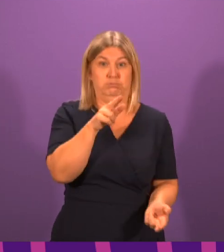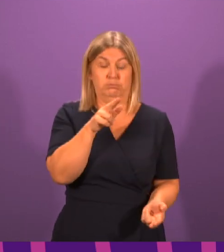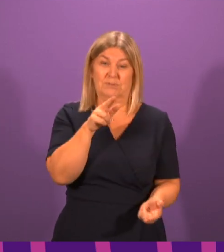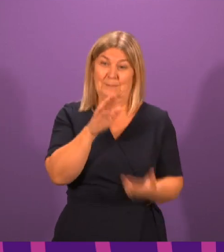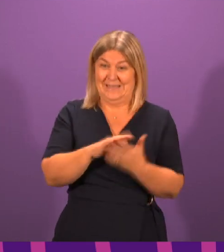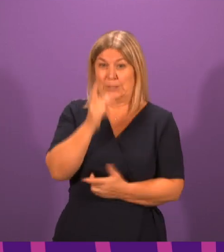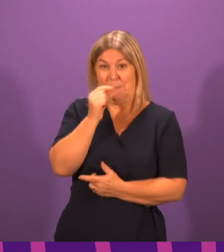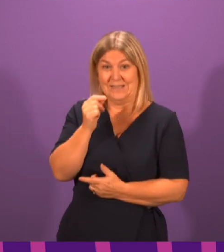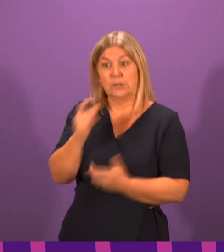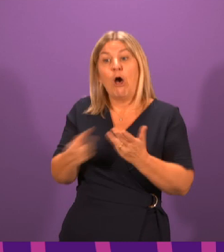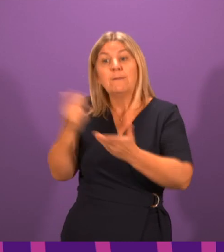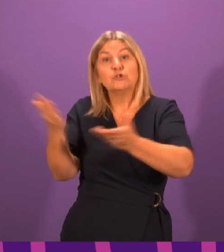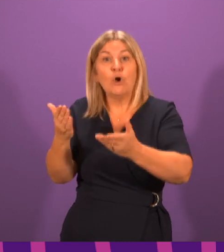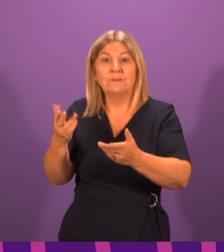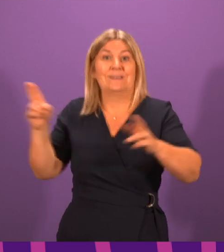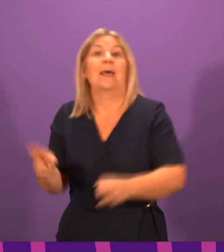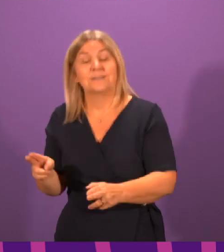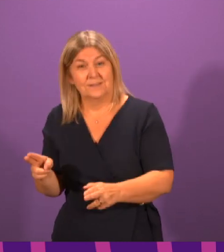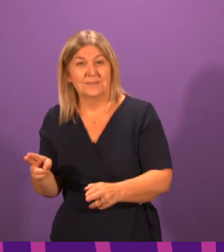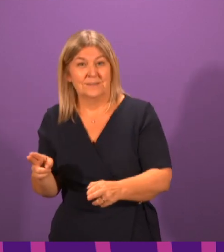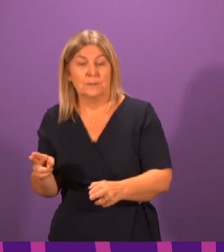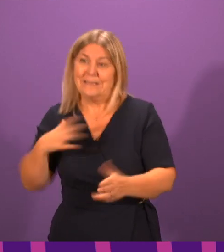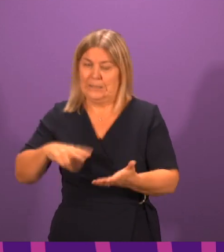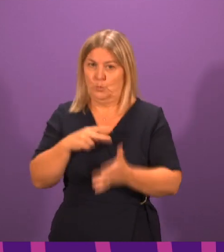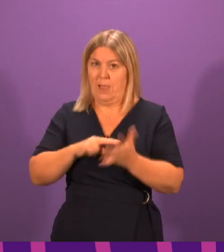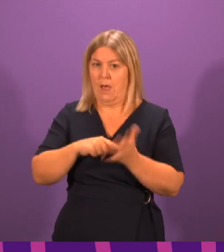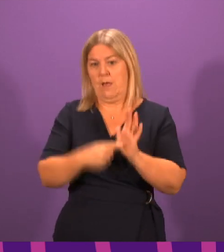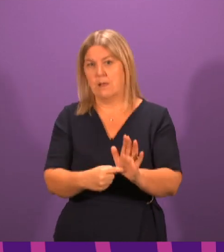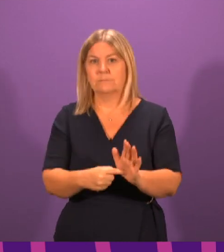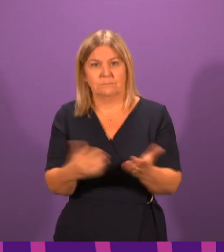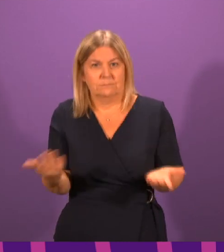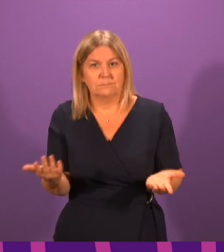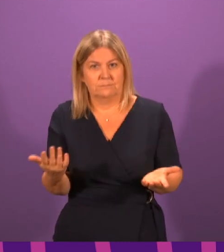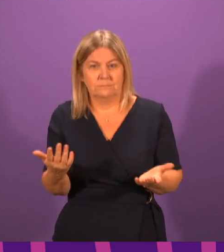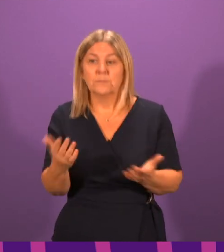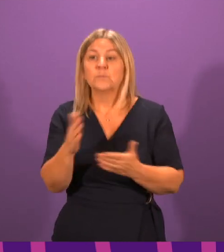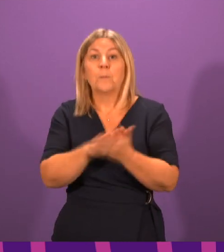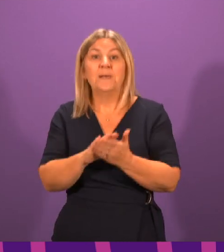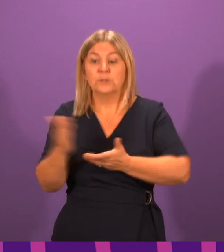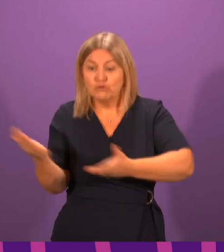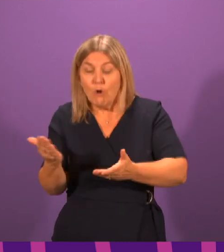We need to be ready for that and plan for the possibility that resumed non-Covid services might